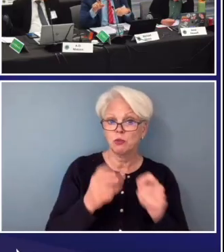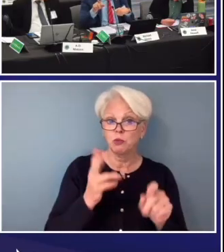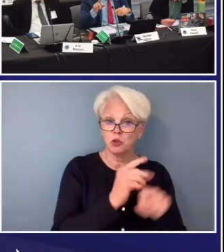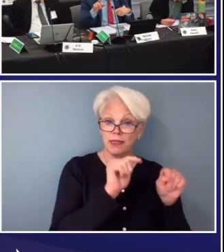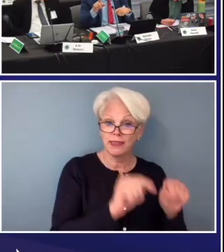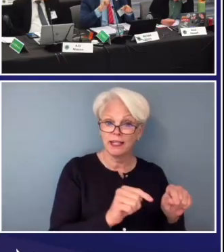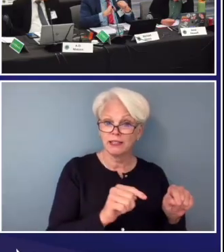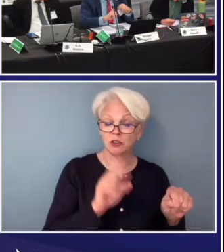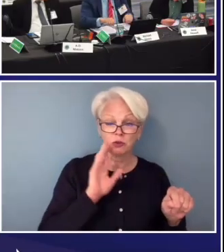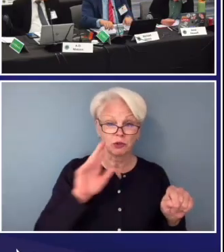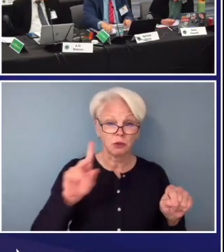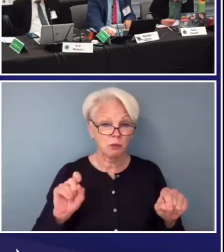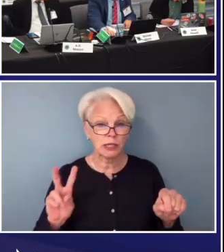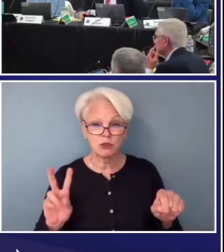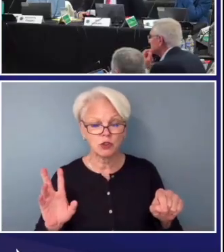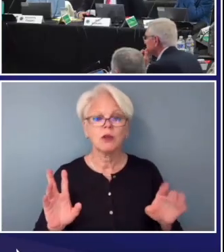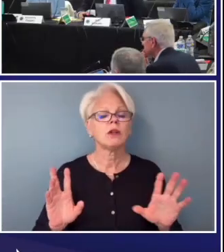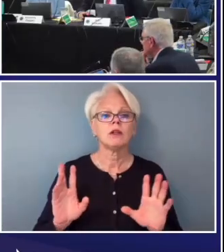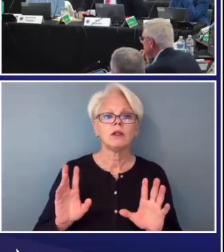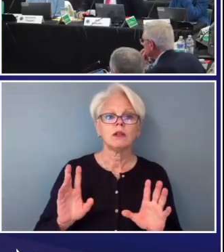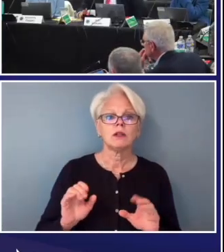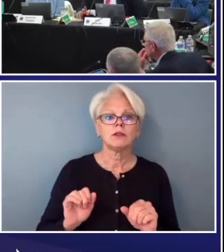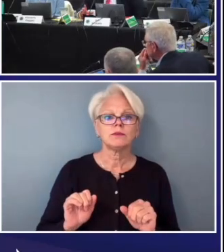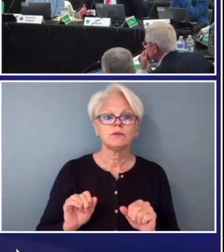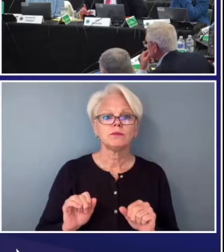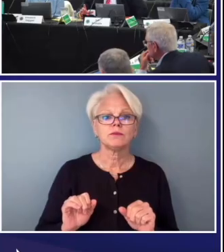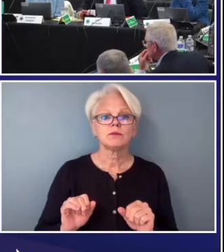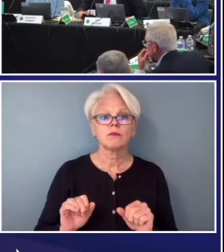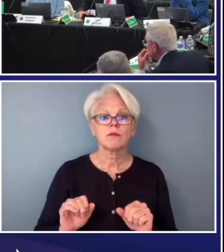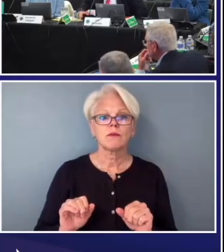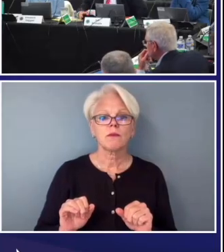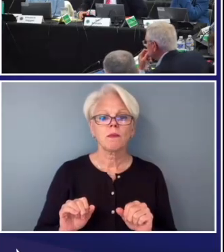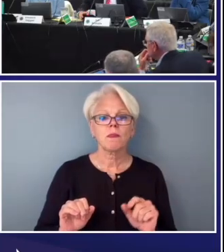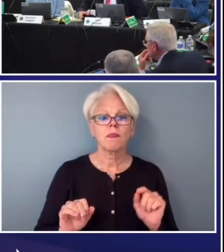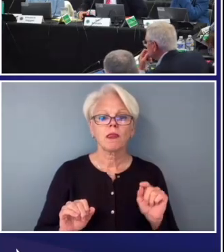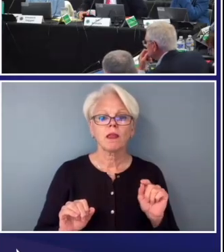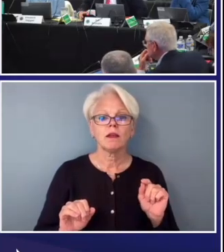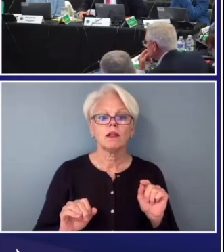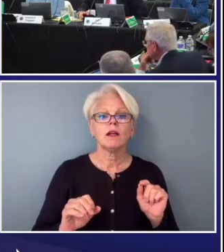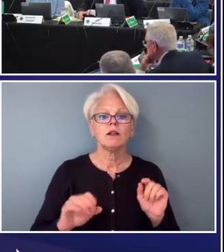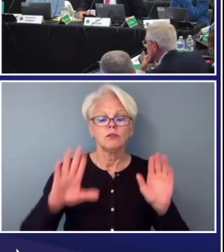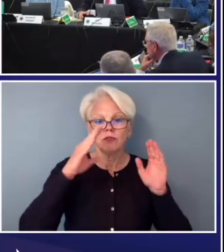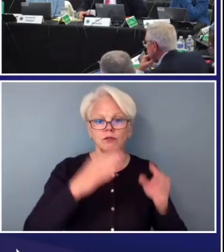Now, please, please, um, uh, structure your changes to this document as opposed